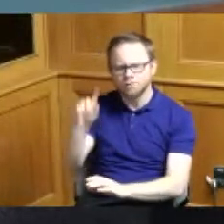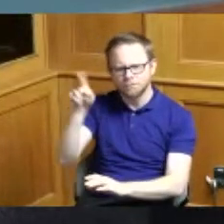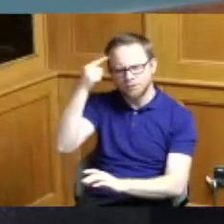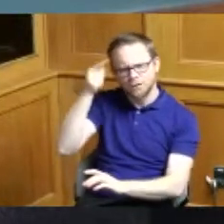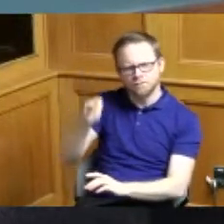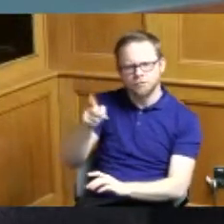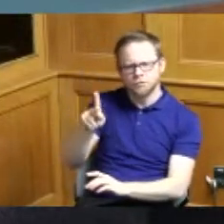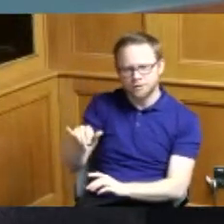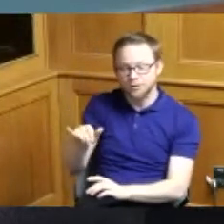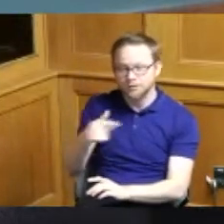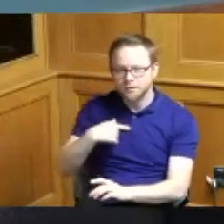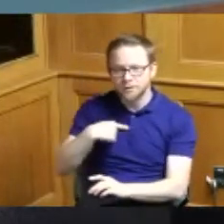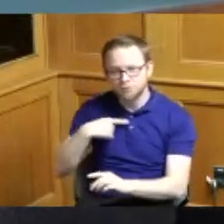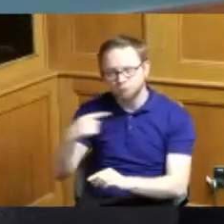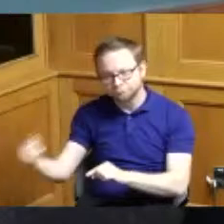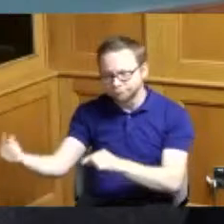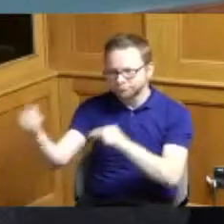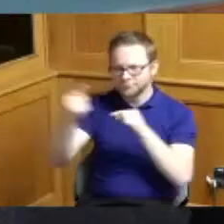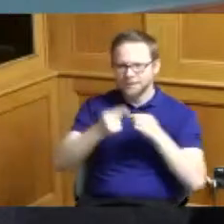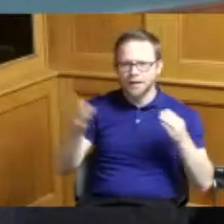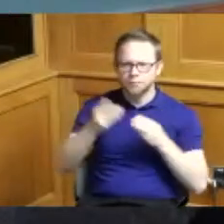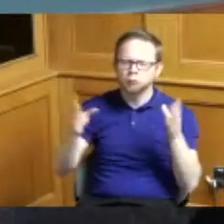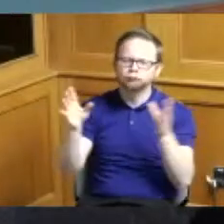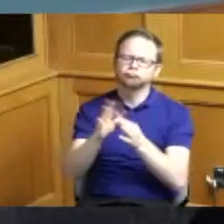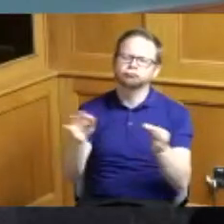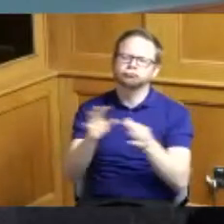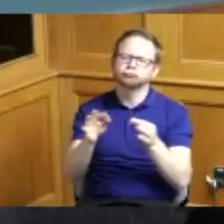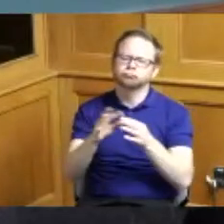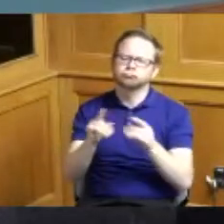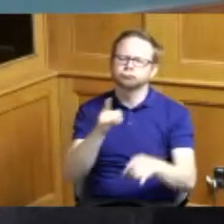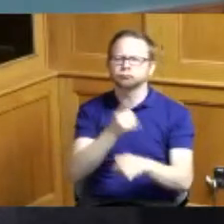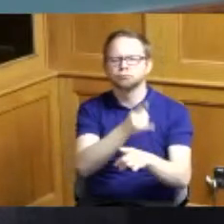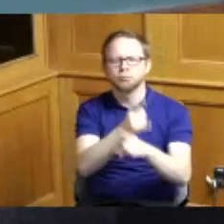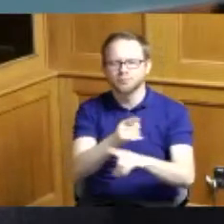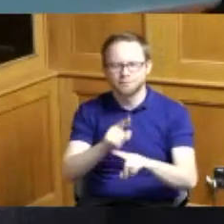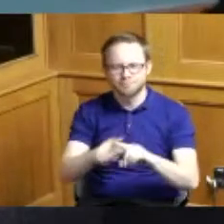the bourbon but I don't see nothing saying he put enough 50 million dollars from Kentucky